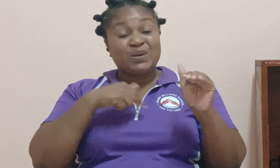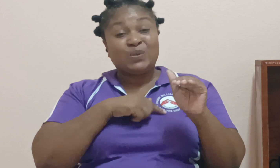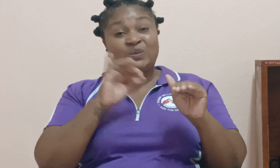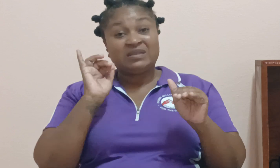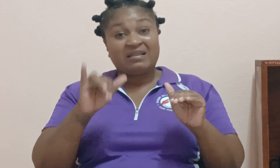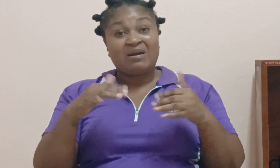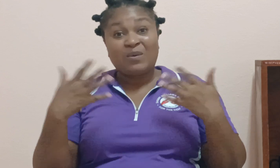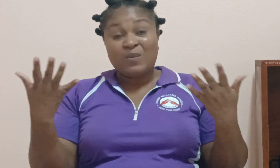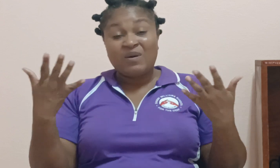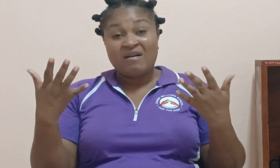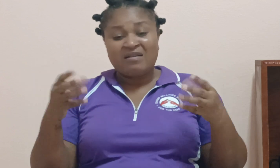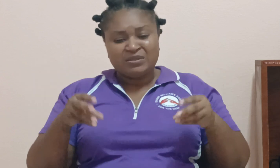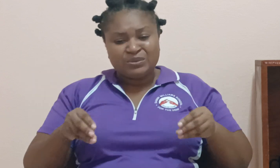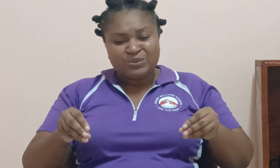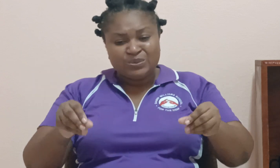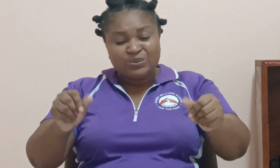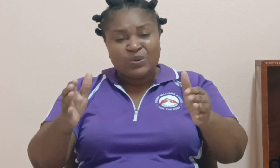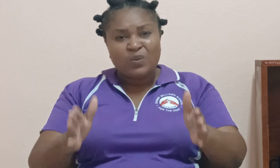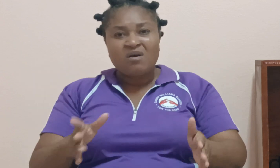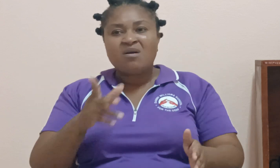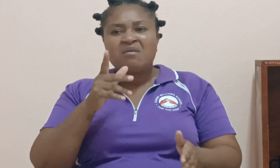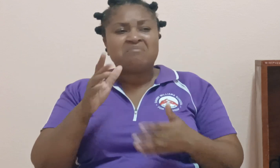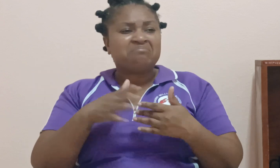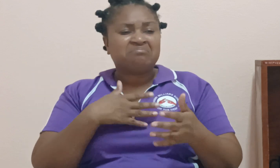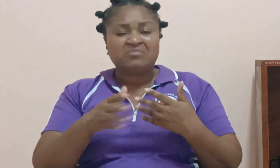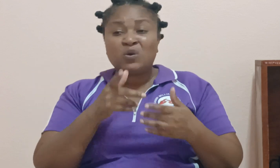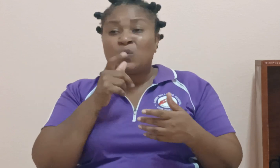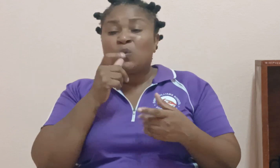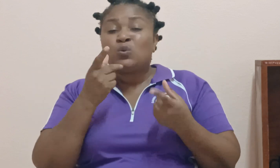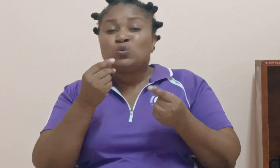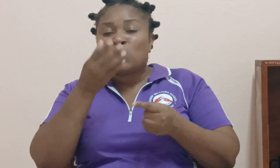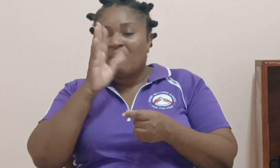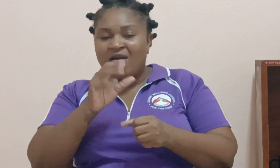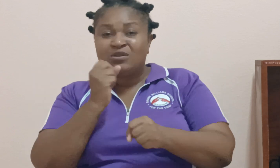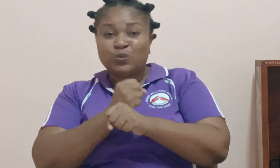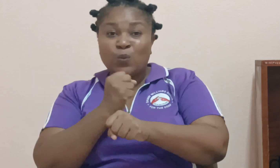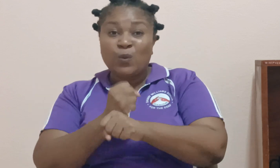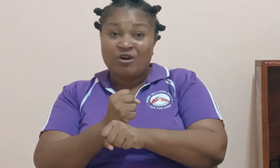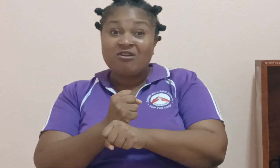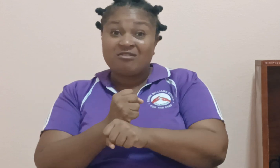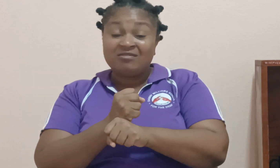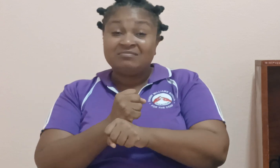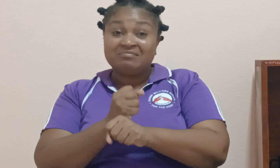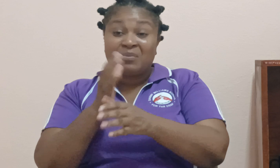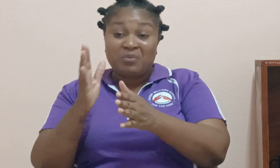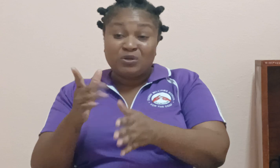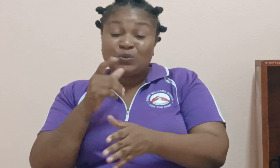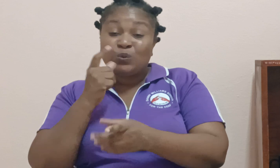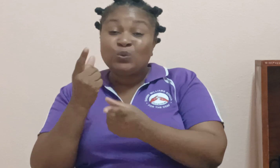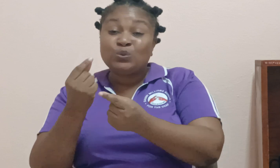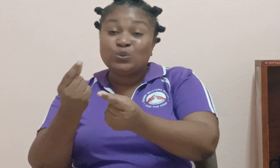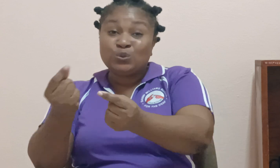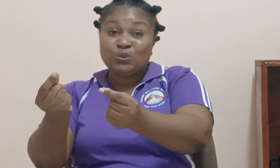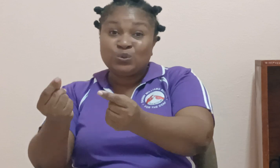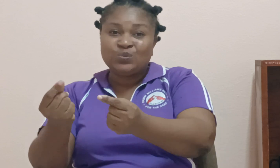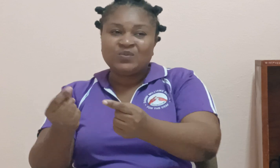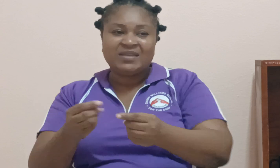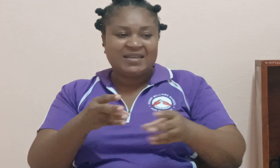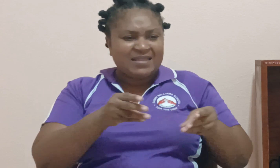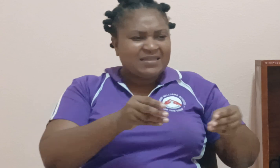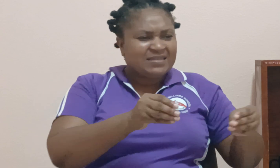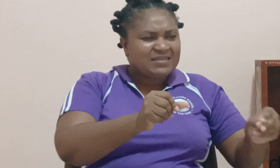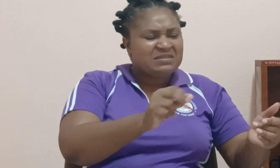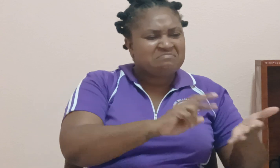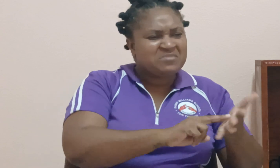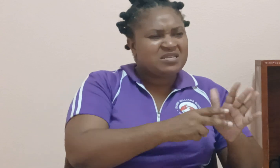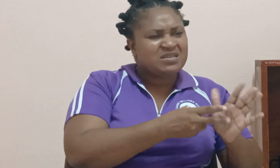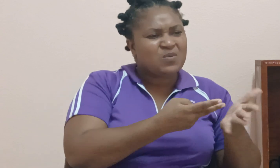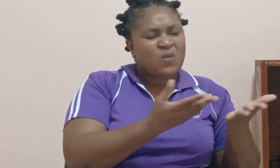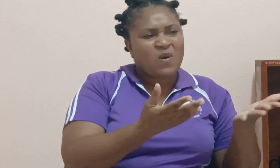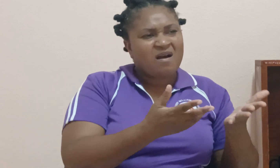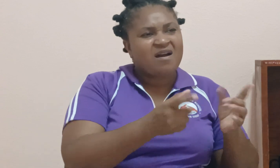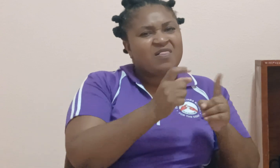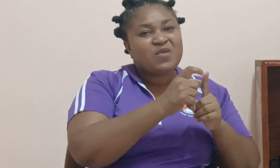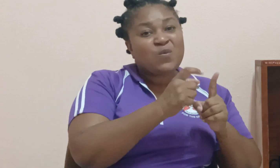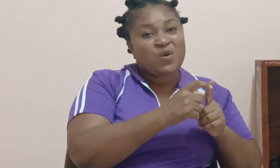the sower is whomever is doing God’s work; the seed is the Word; and the Soil is the